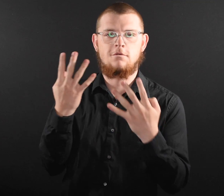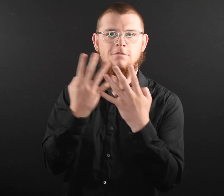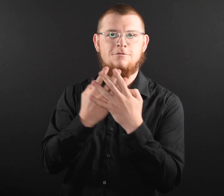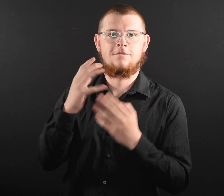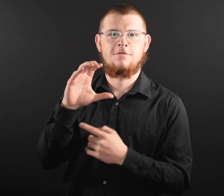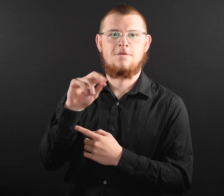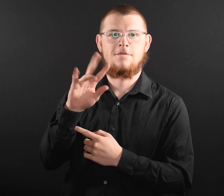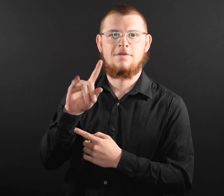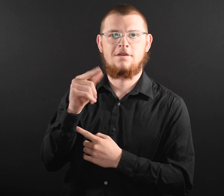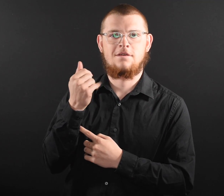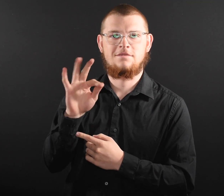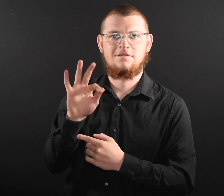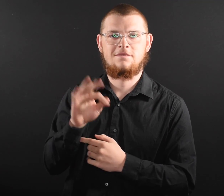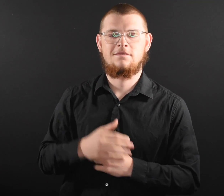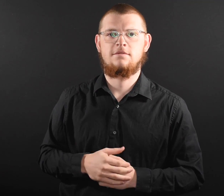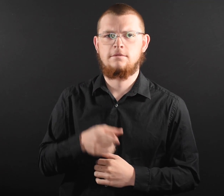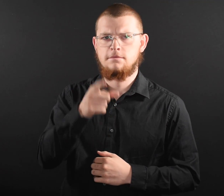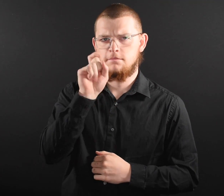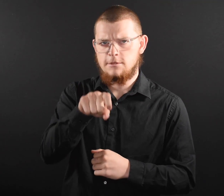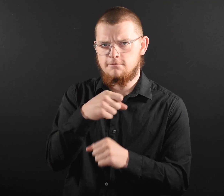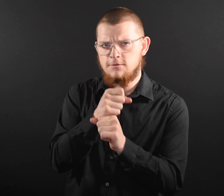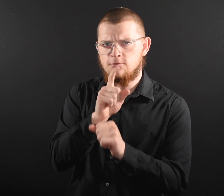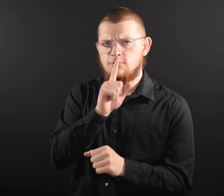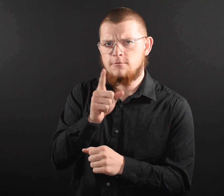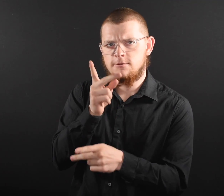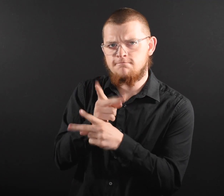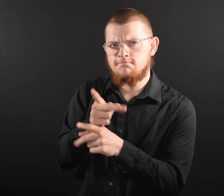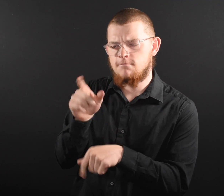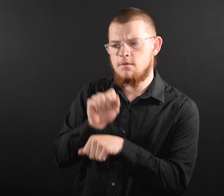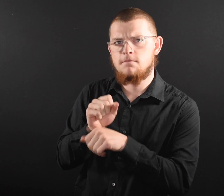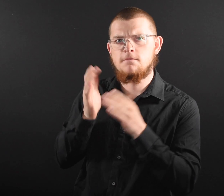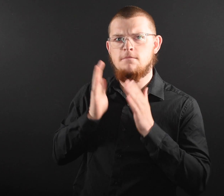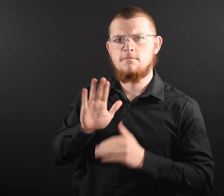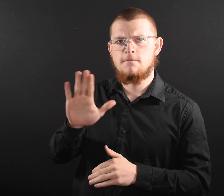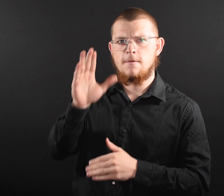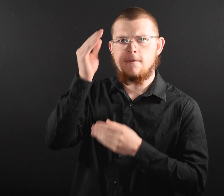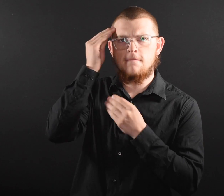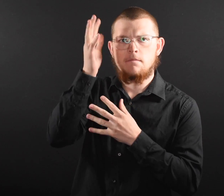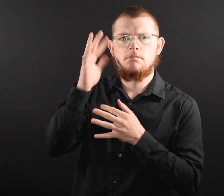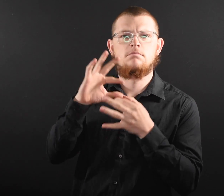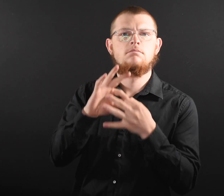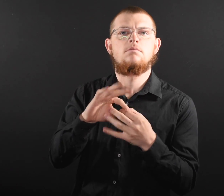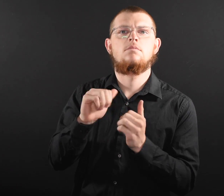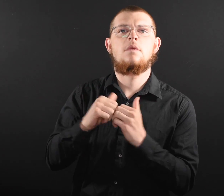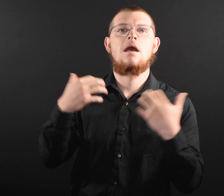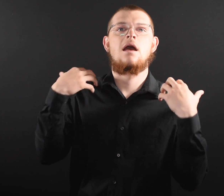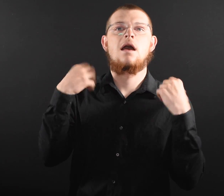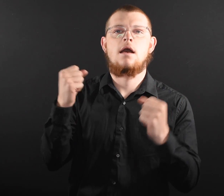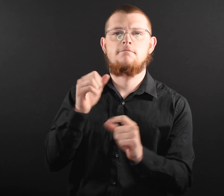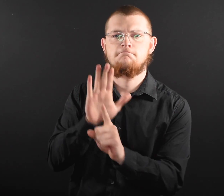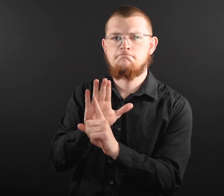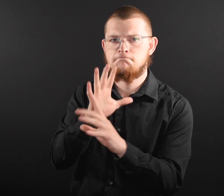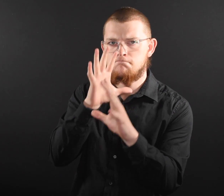screen for COVID-19. You must keep information on employee health (including symptoms of COVID-19)